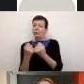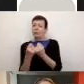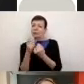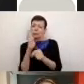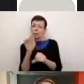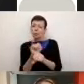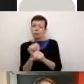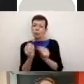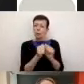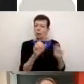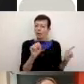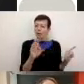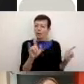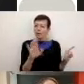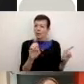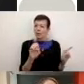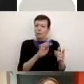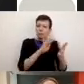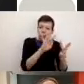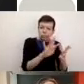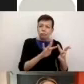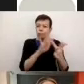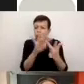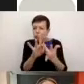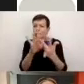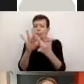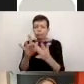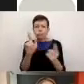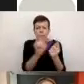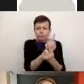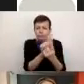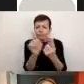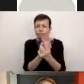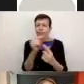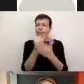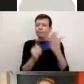and engagement in the communities to reach more artists and to continue to work with